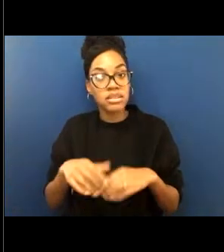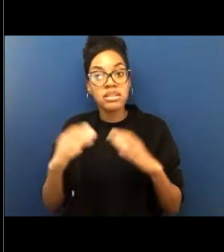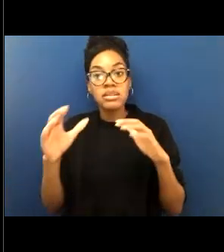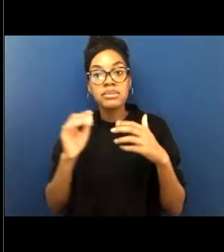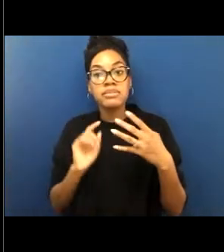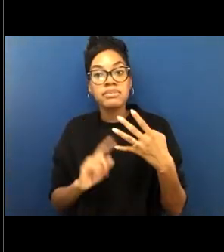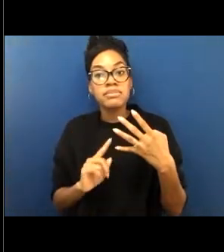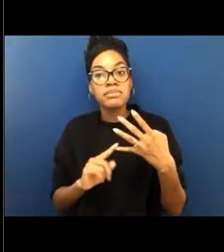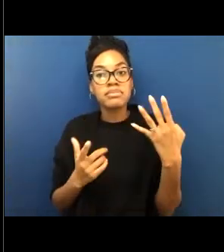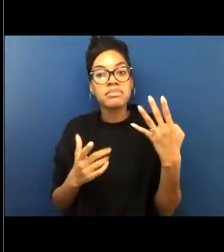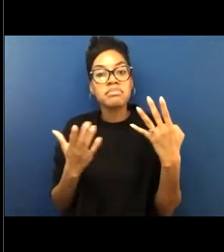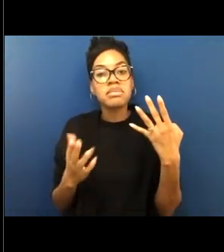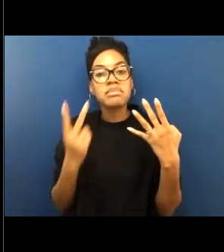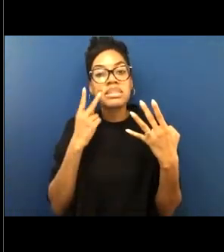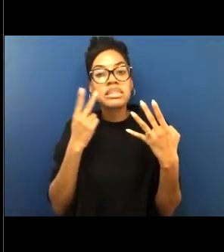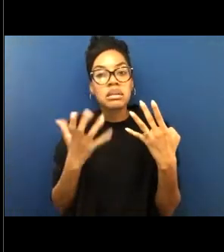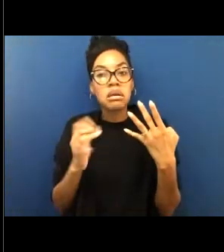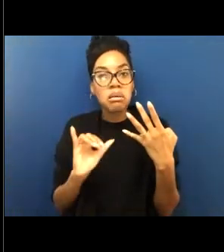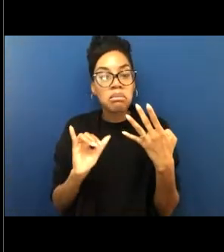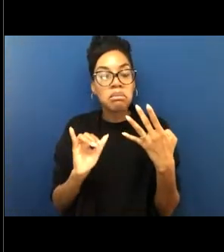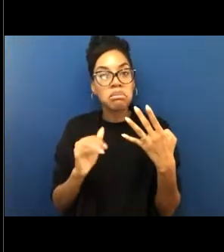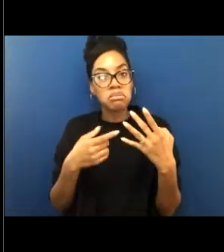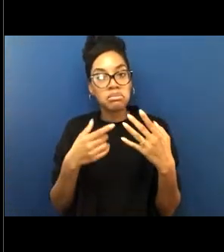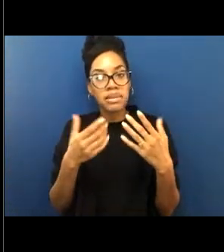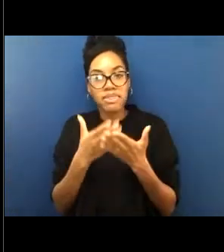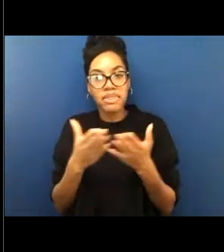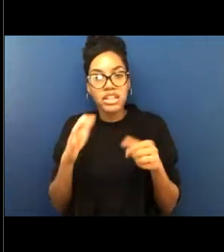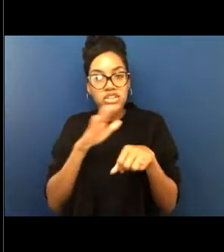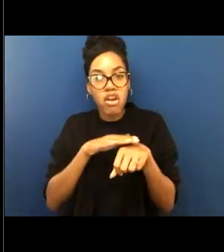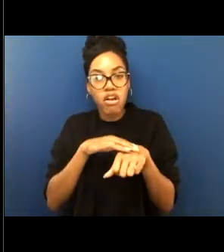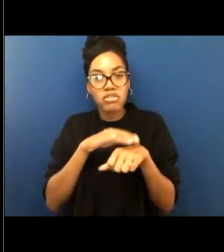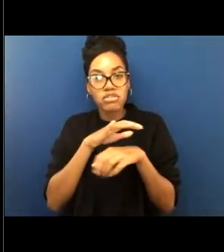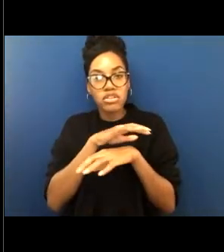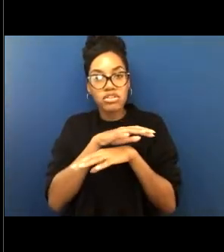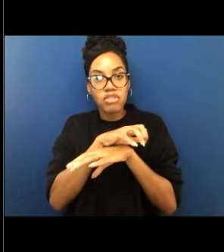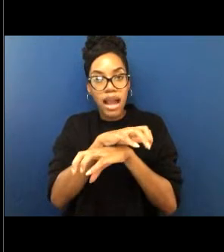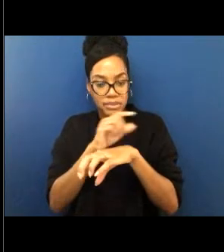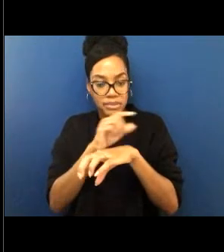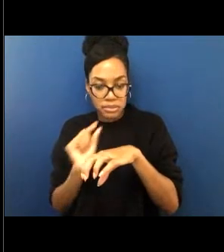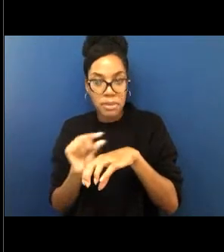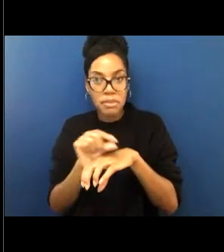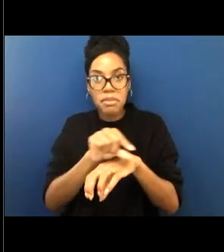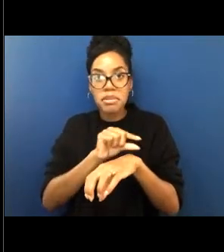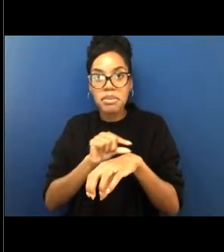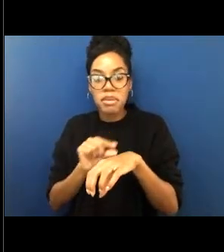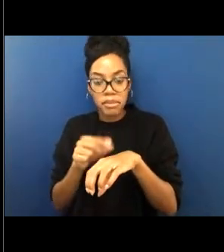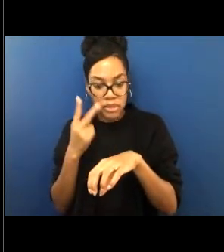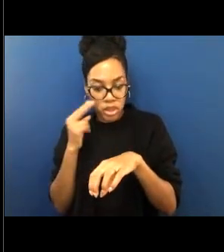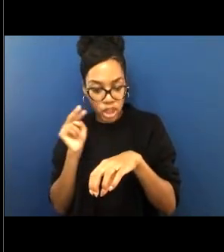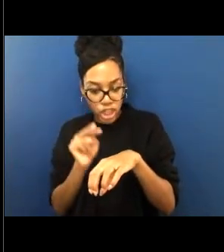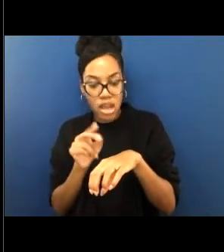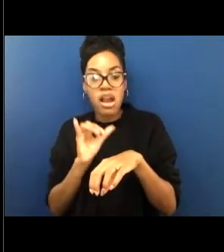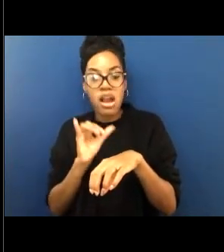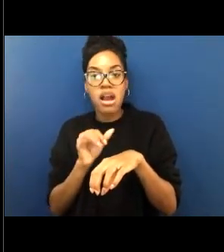on them, we could maybe think that that crab might be older. So those are my hypotheses. I would love to hear if you guys agree,